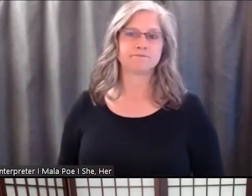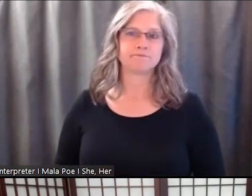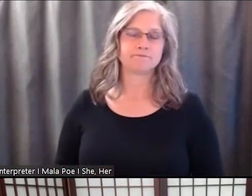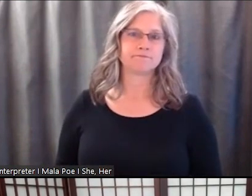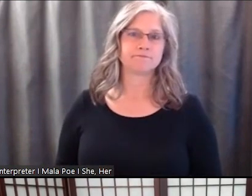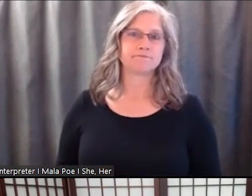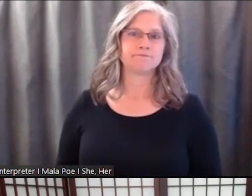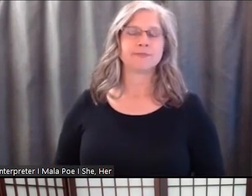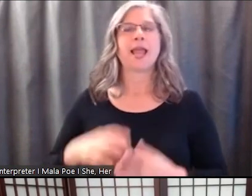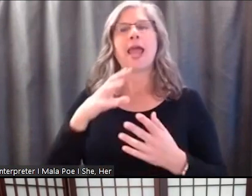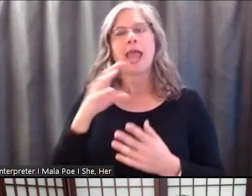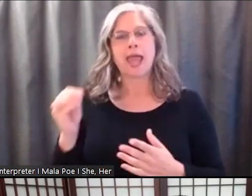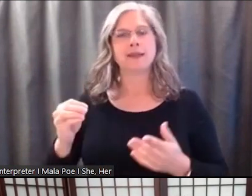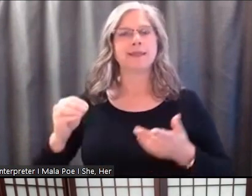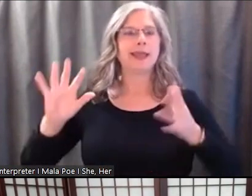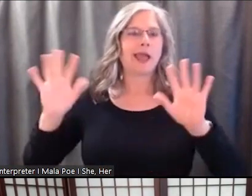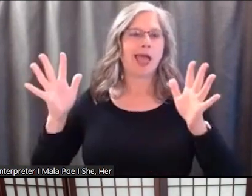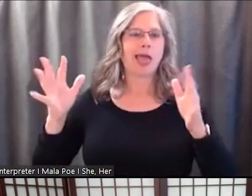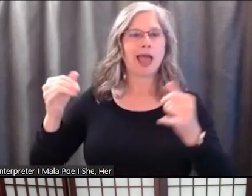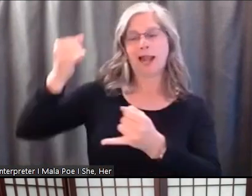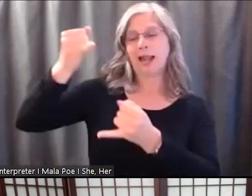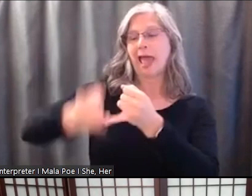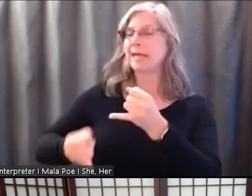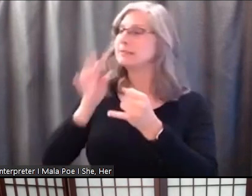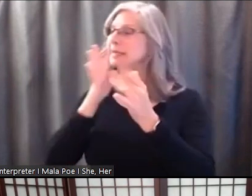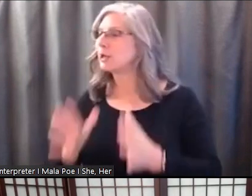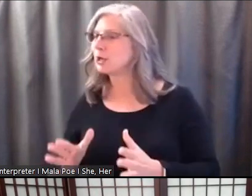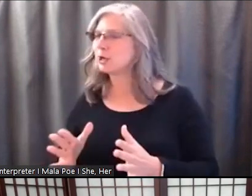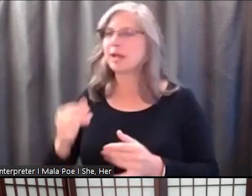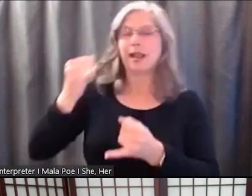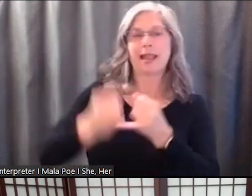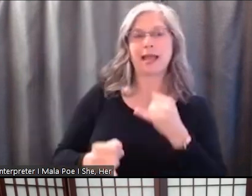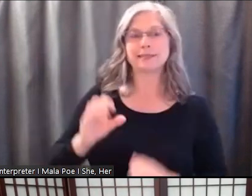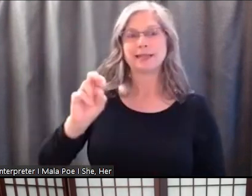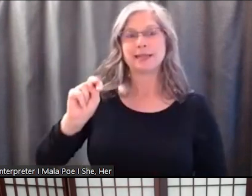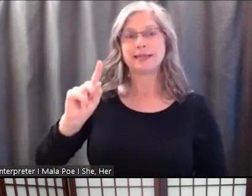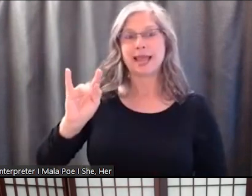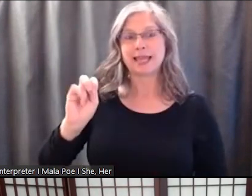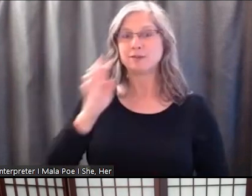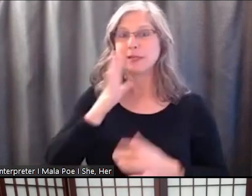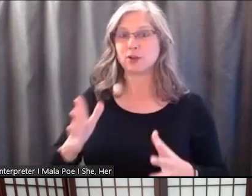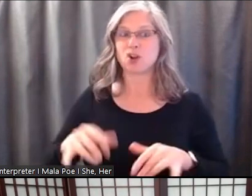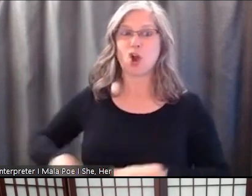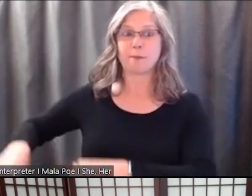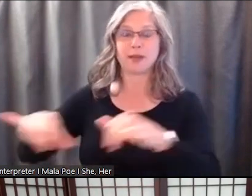And the so-called last speaker or last native speaker discourses are common. And let me be very clear; they inhibit reclamation.